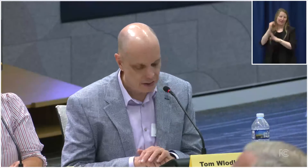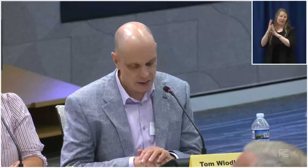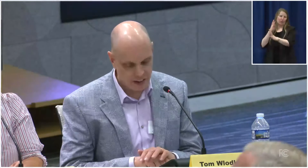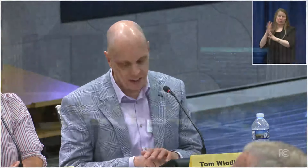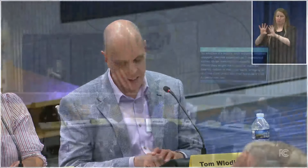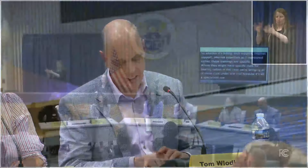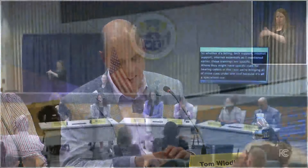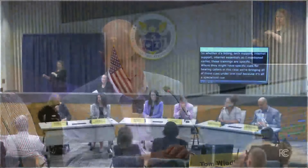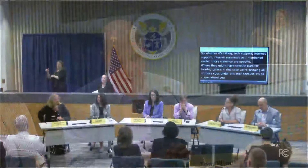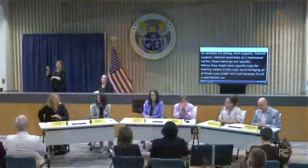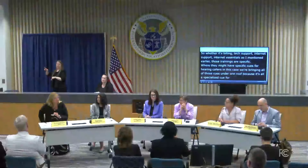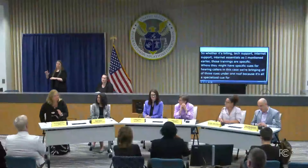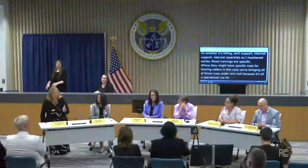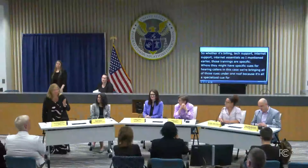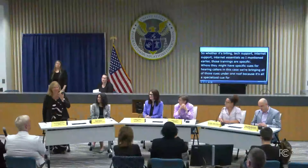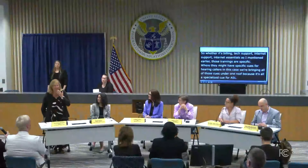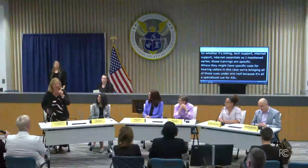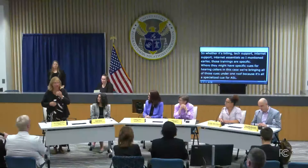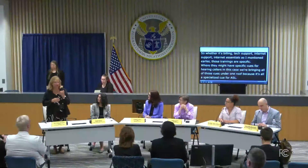BRINGING ALL OF THOSE CUES UNDER ONE ROOF BECAUSE IT'S